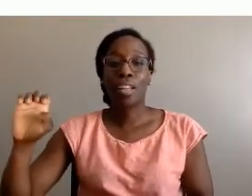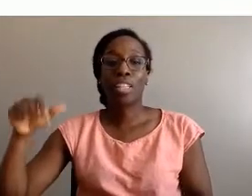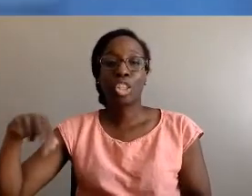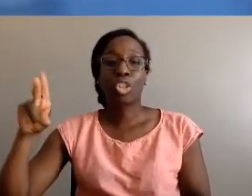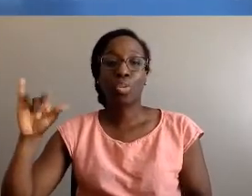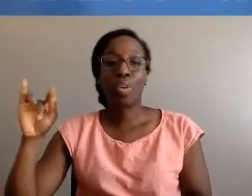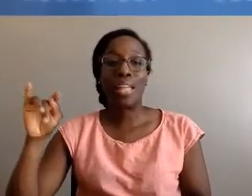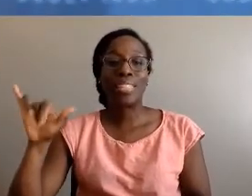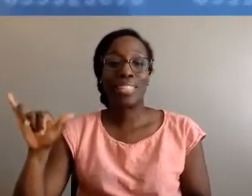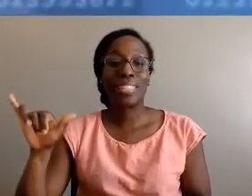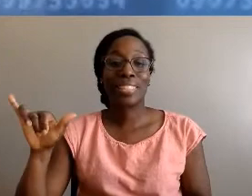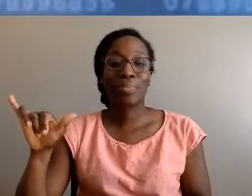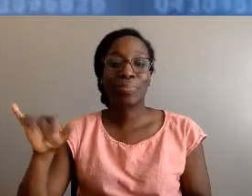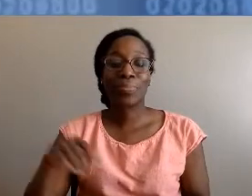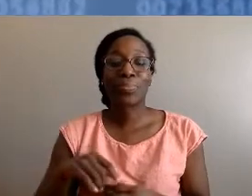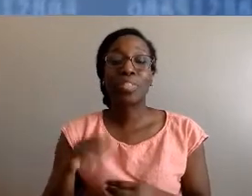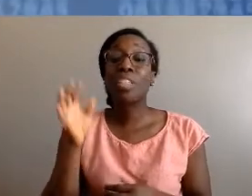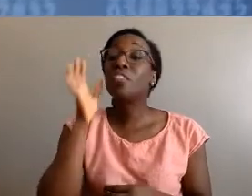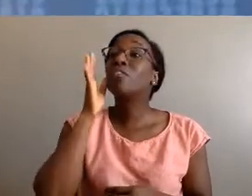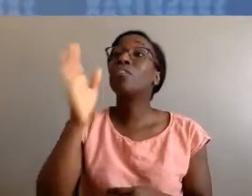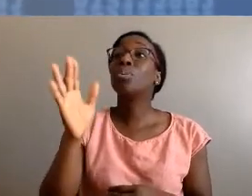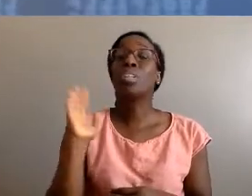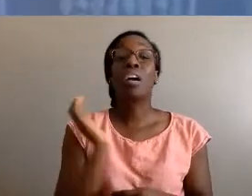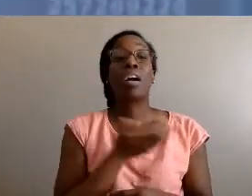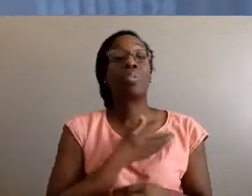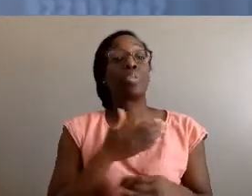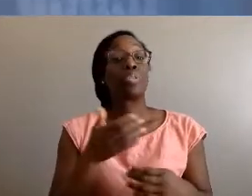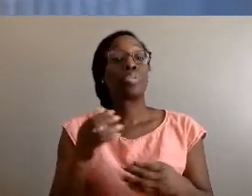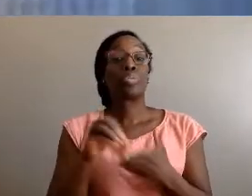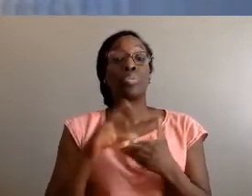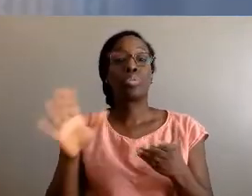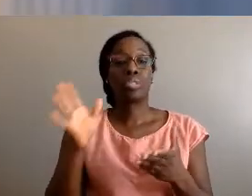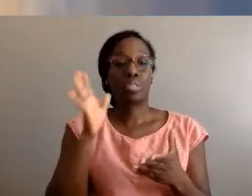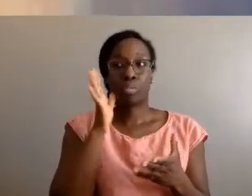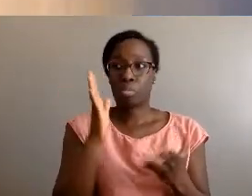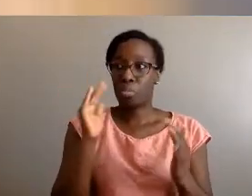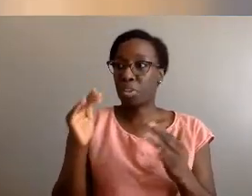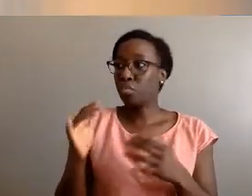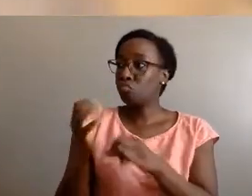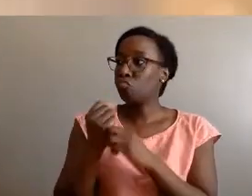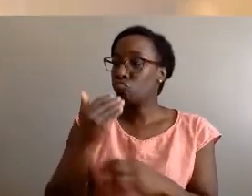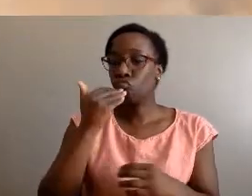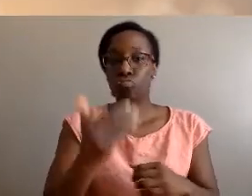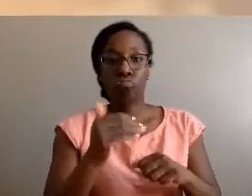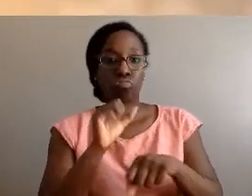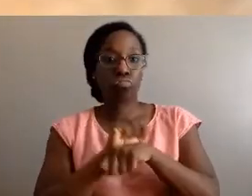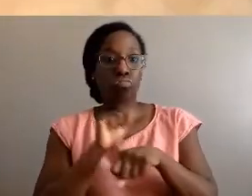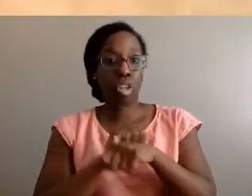Our students will be expected to have 21st century competencies to get good jobs.